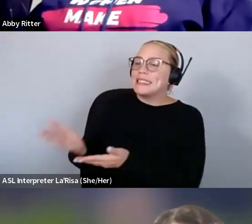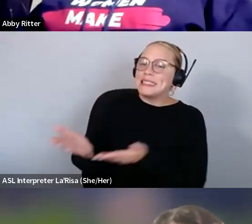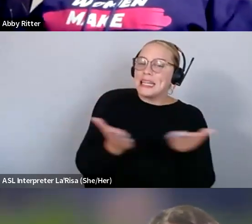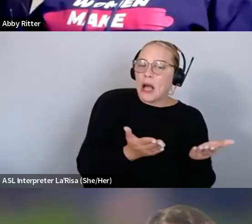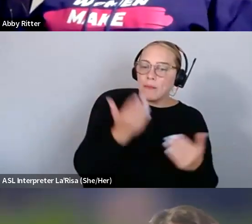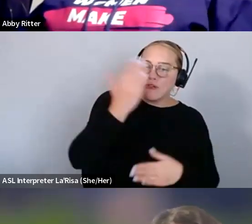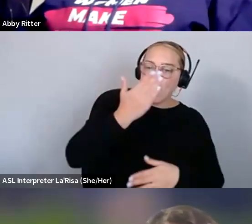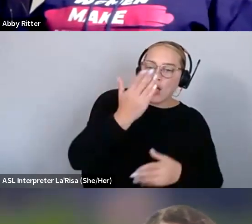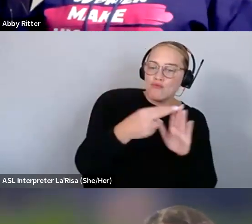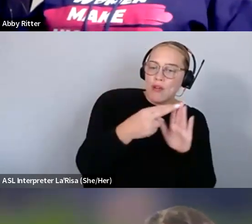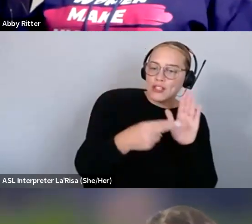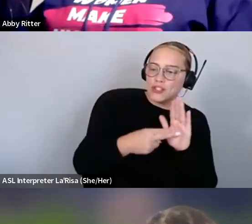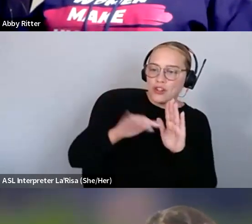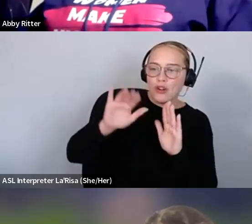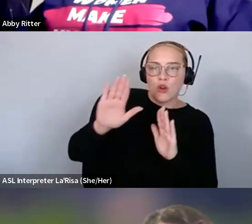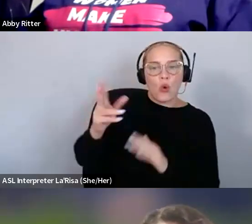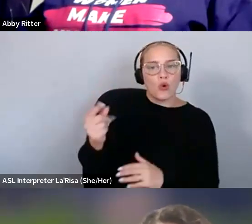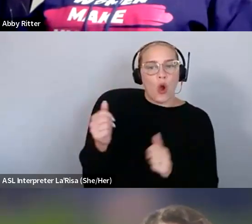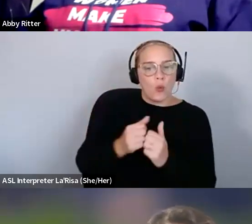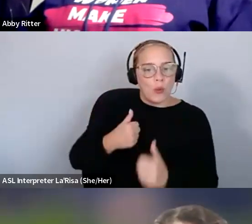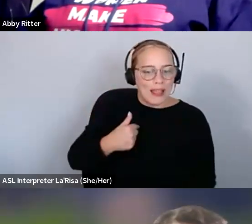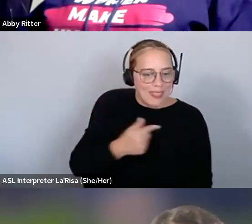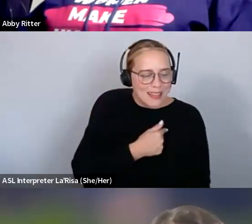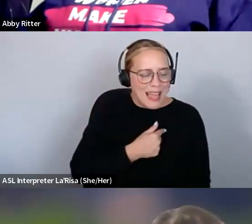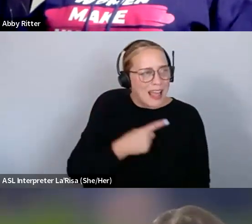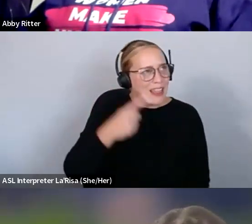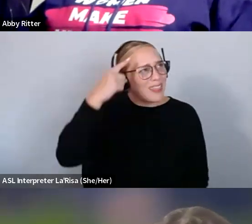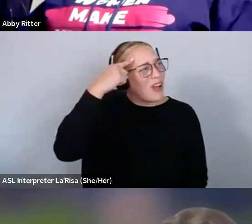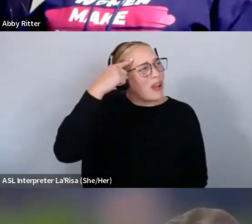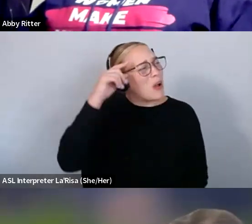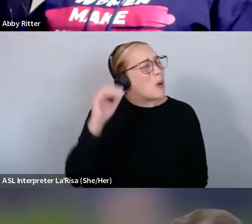system, if you have a service dog, please come to reception to register